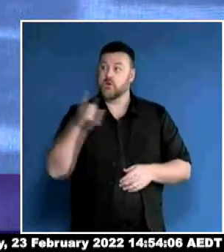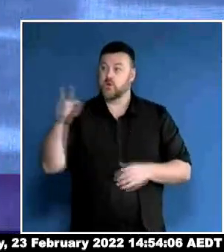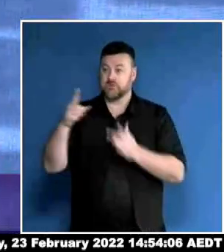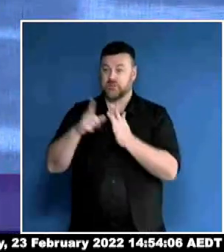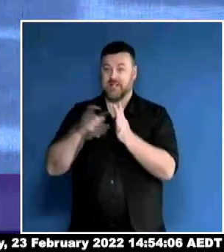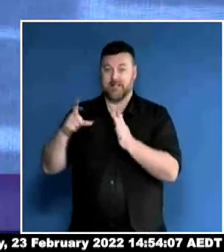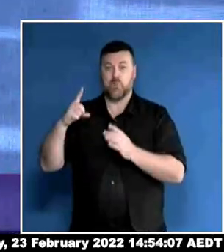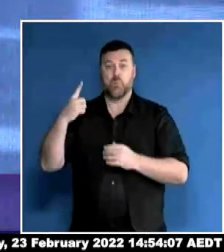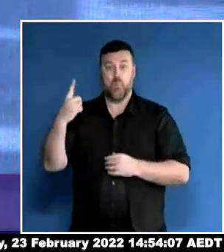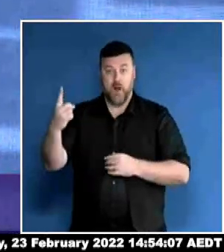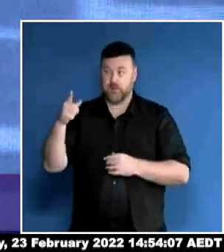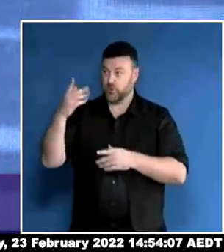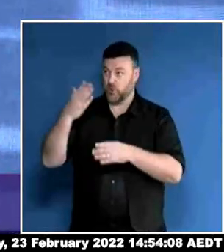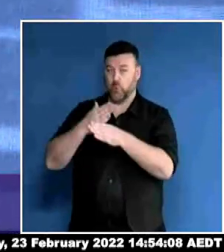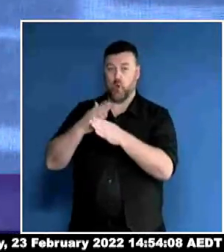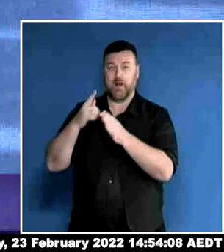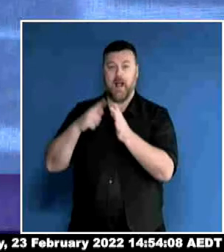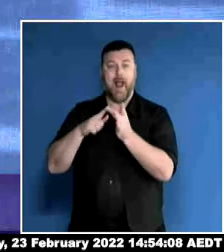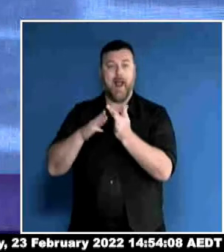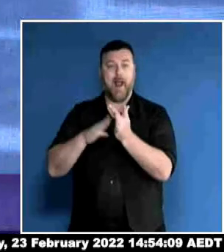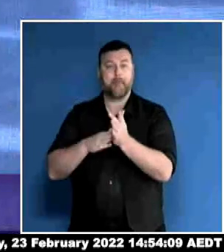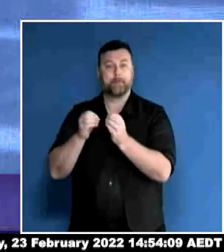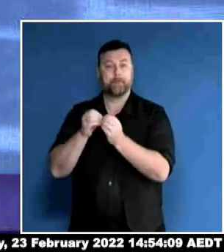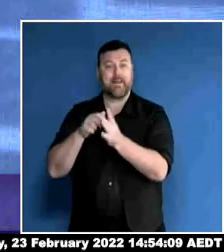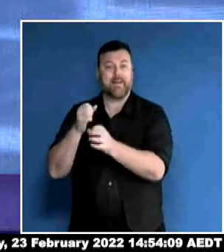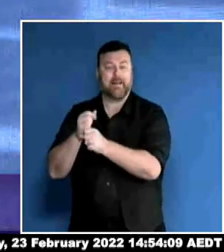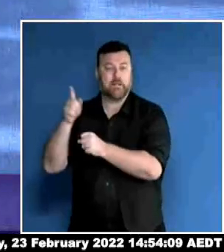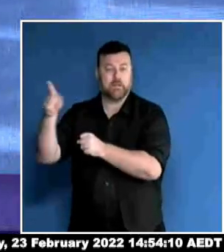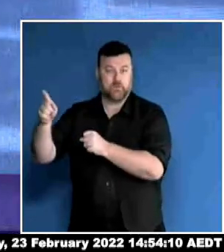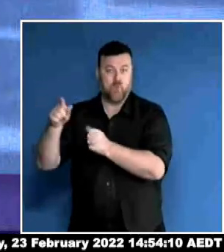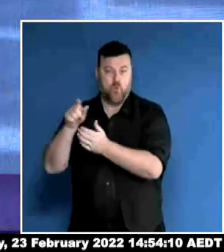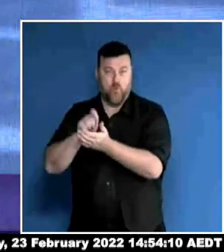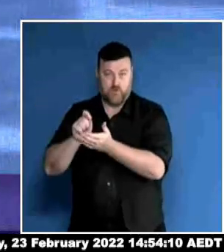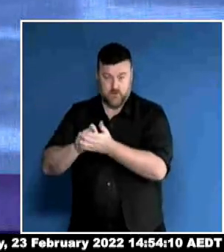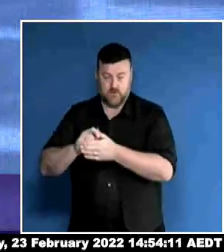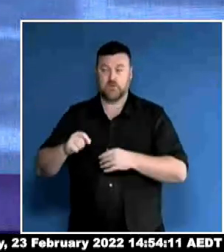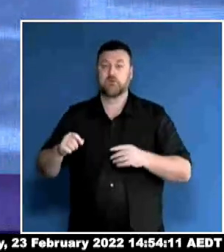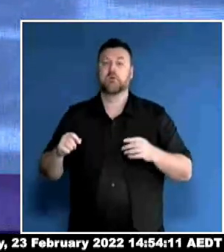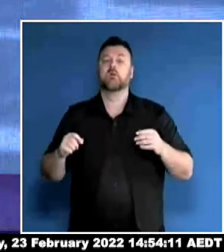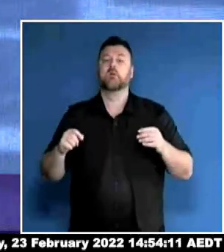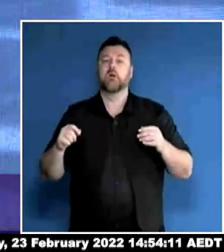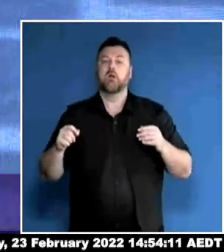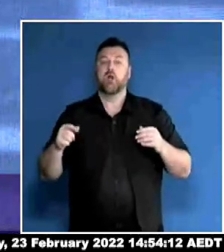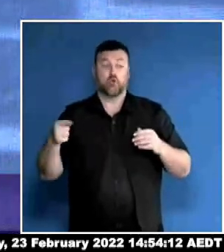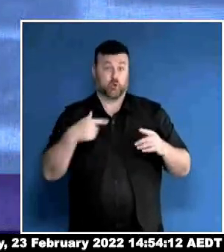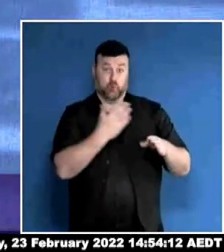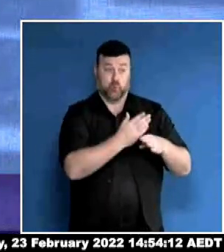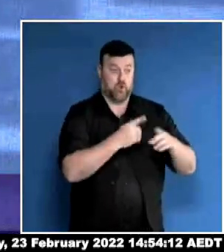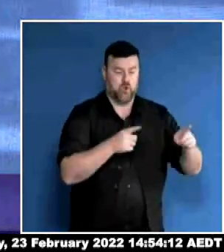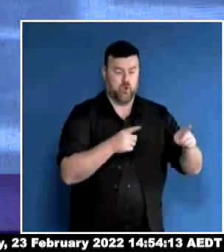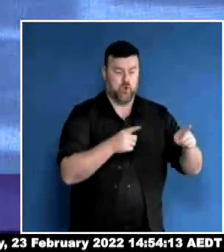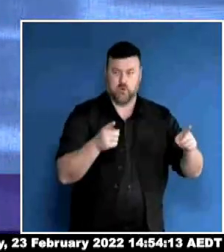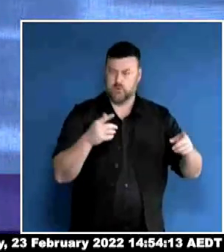JC-1 encouraged you to come to her or the National Operations Manager if you had any